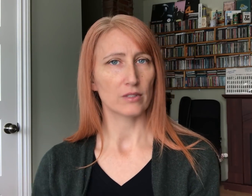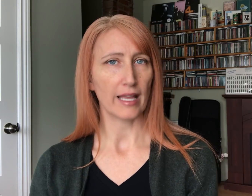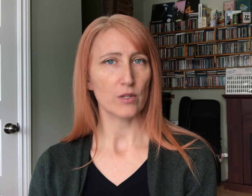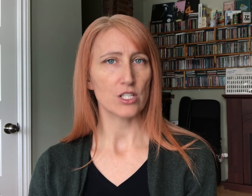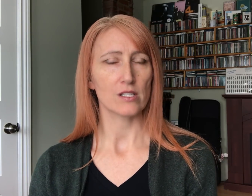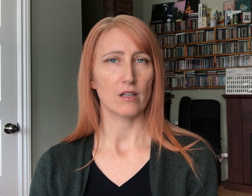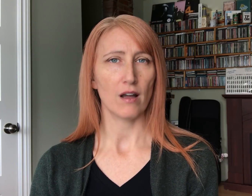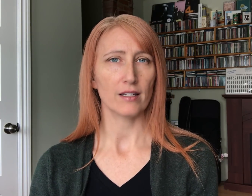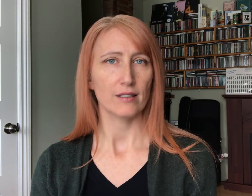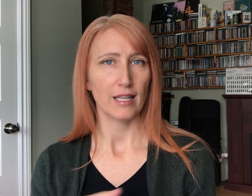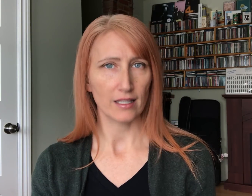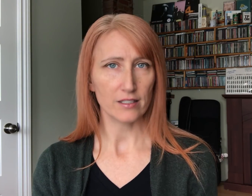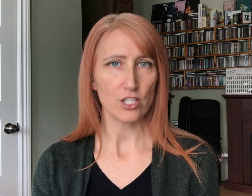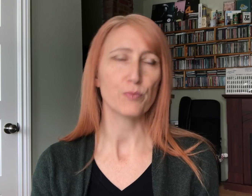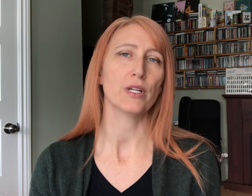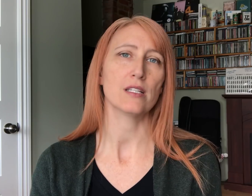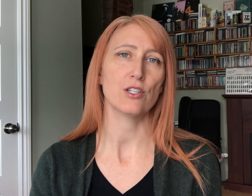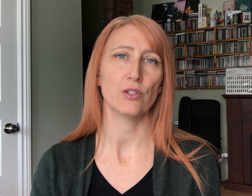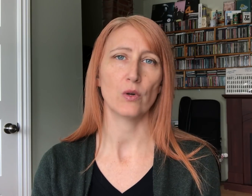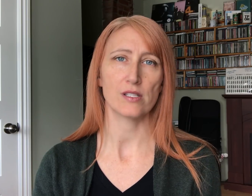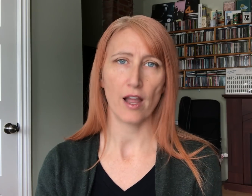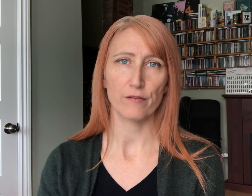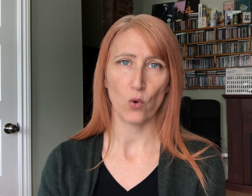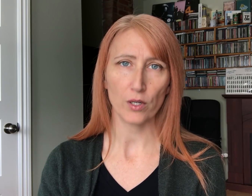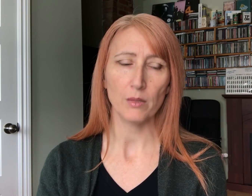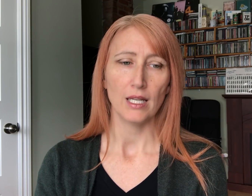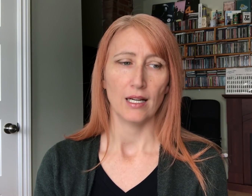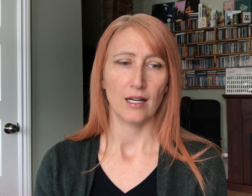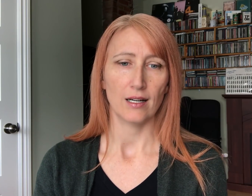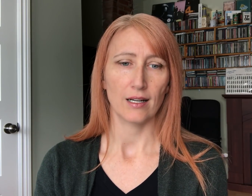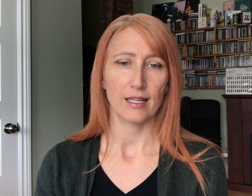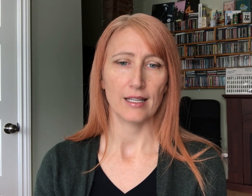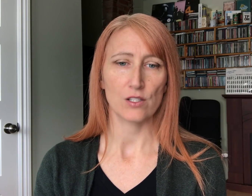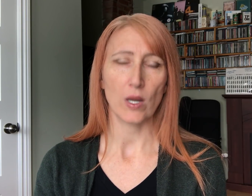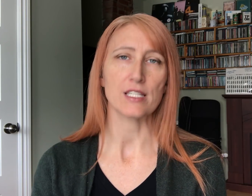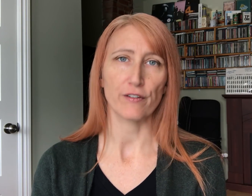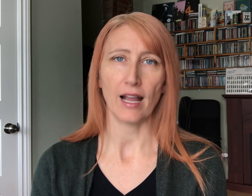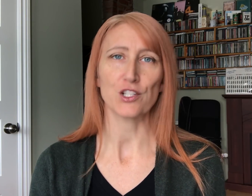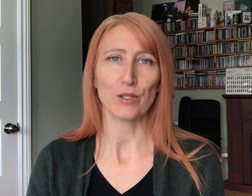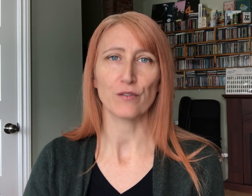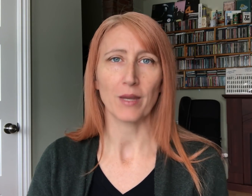language it's not English put into sign form it's quite different actually from English.